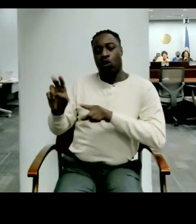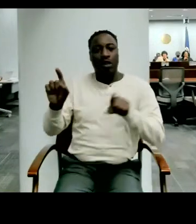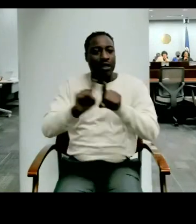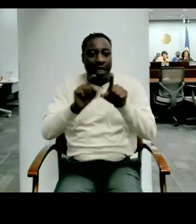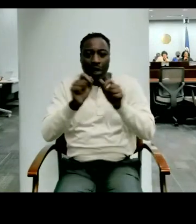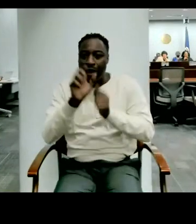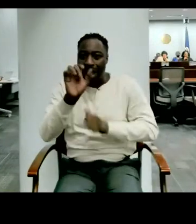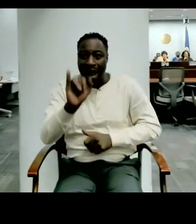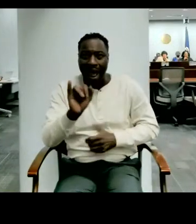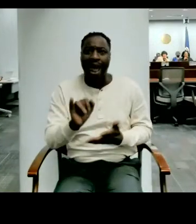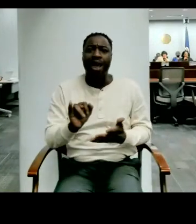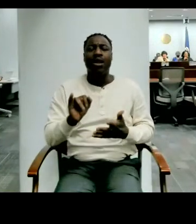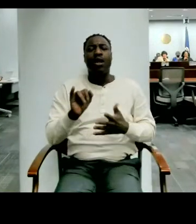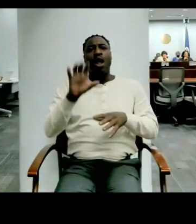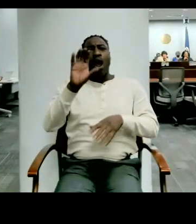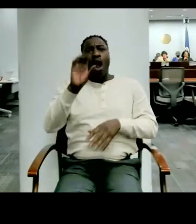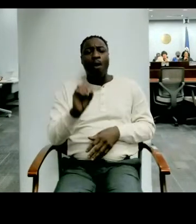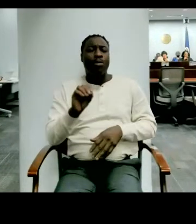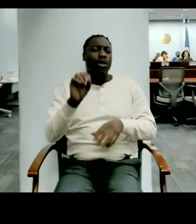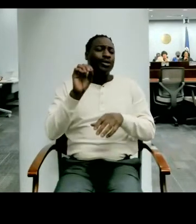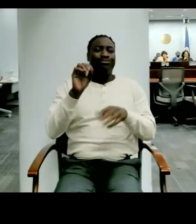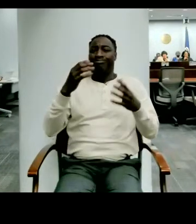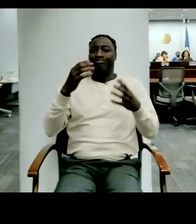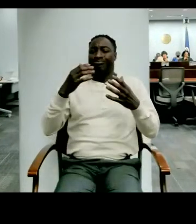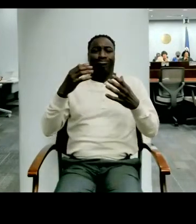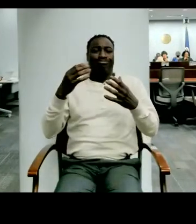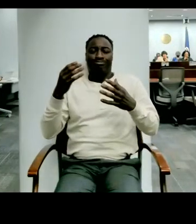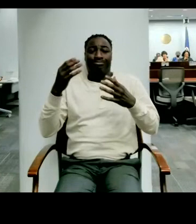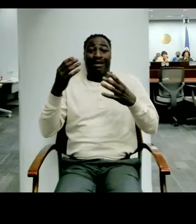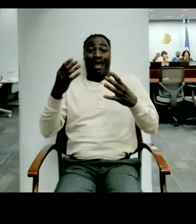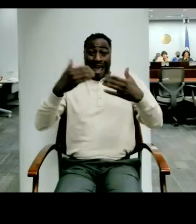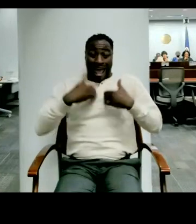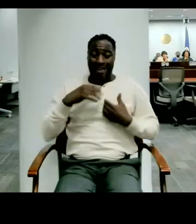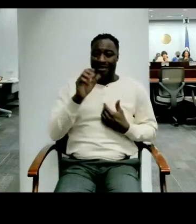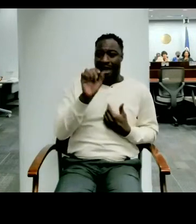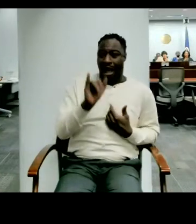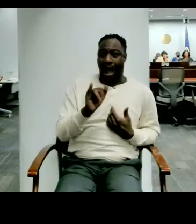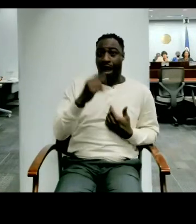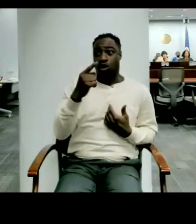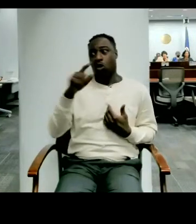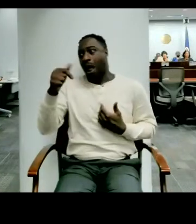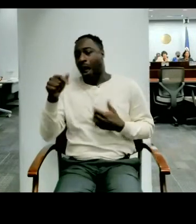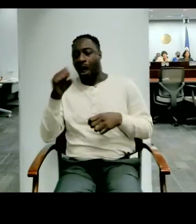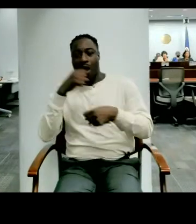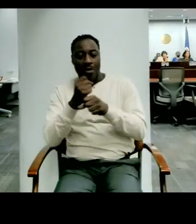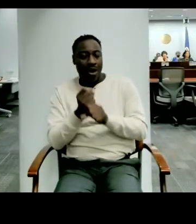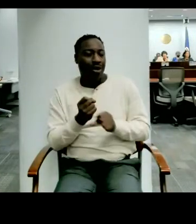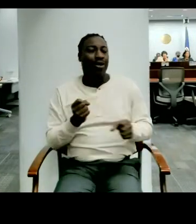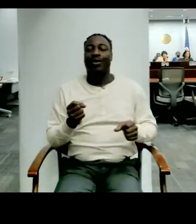they use it, it may have other capacities to address um accommodations as you are suggesting.